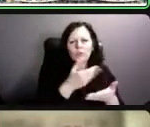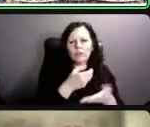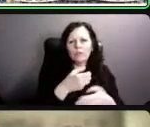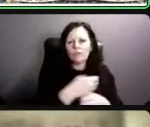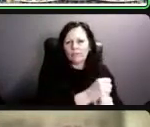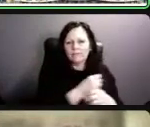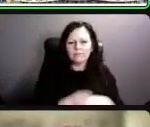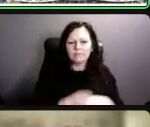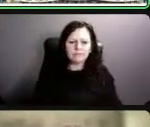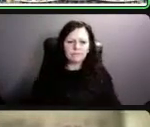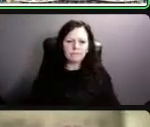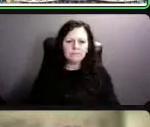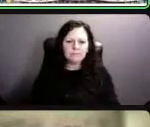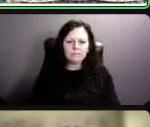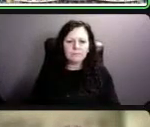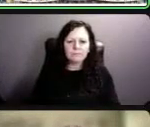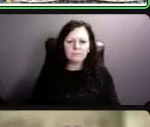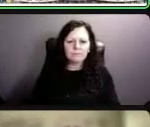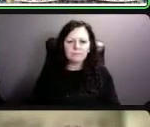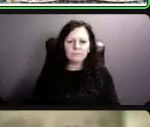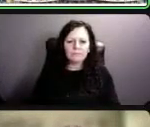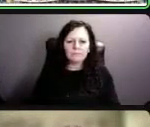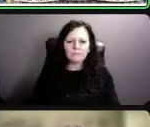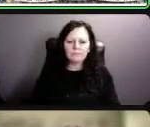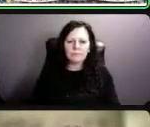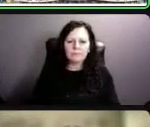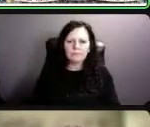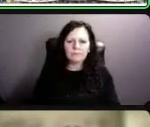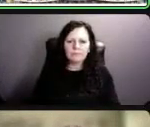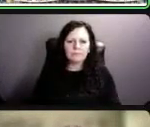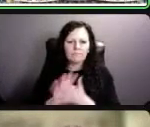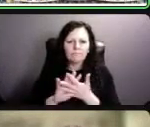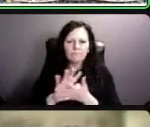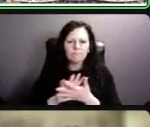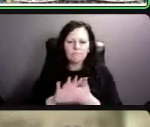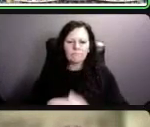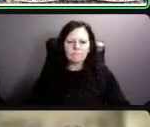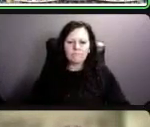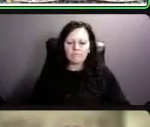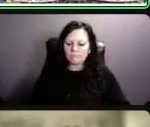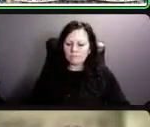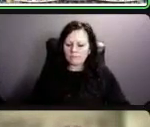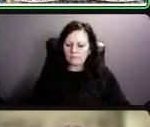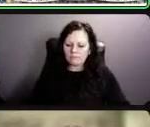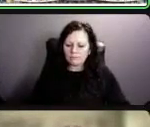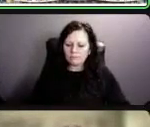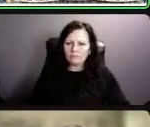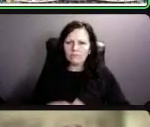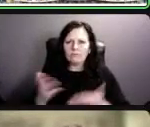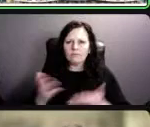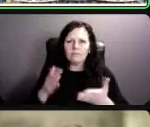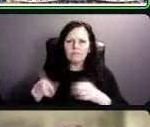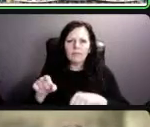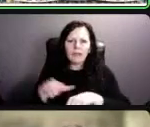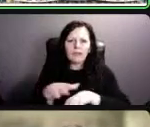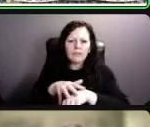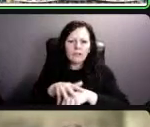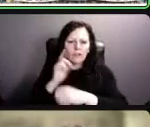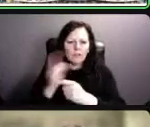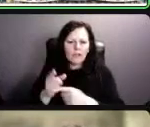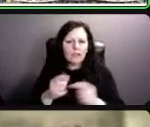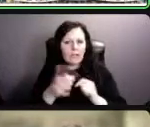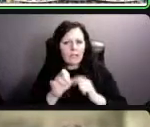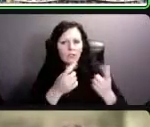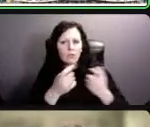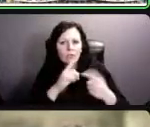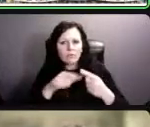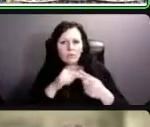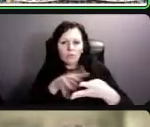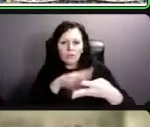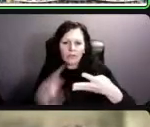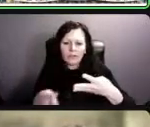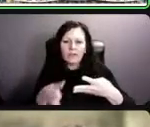AND THE CURRENT RATES GO TO